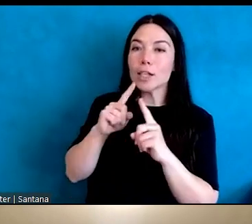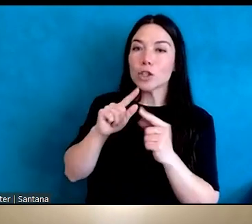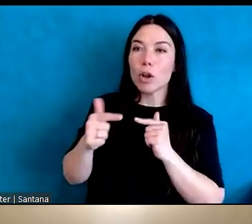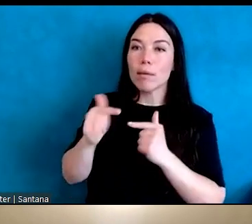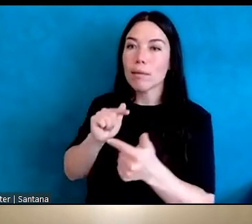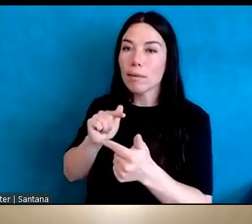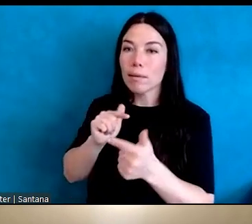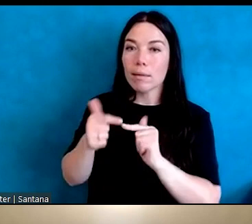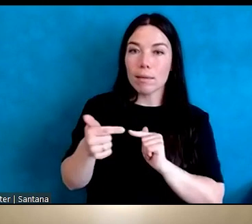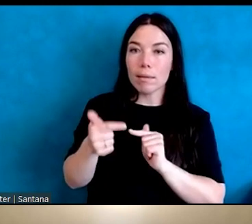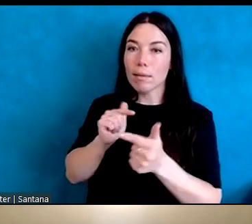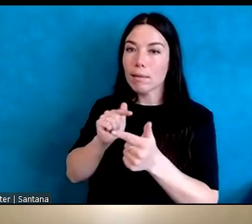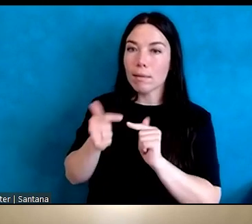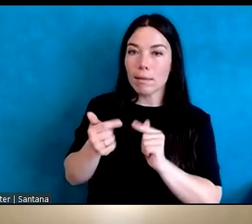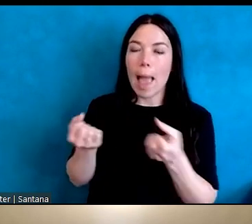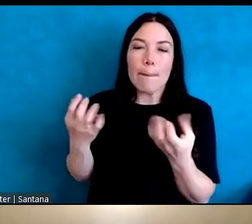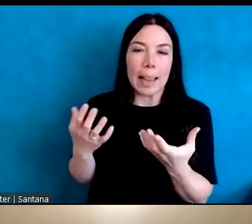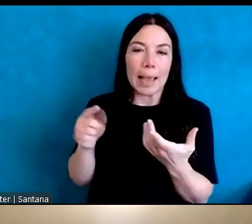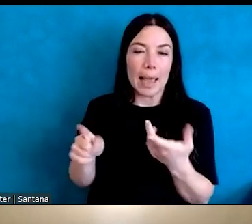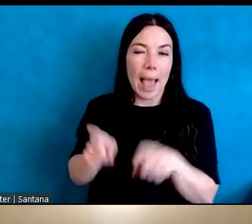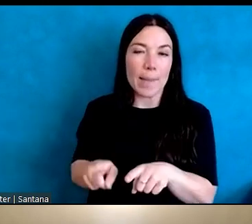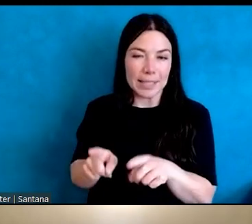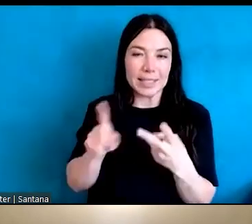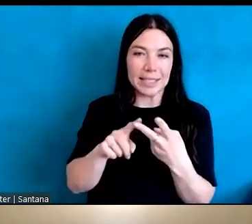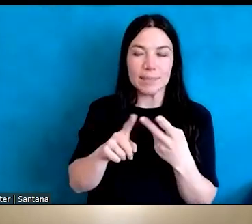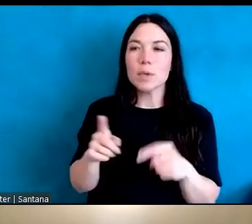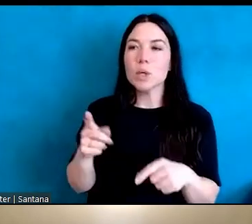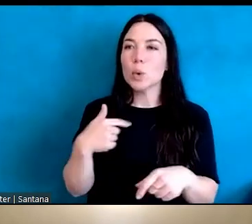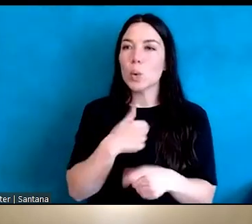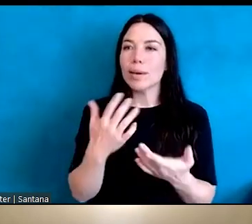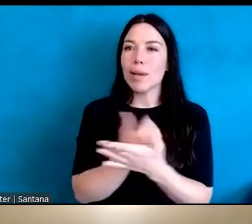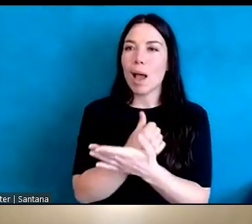We got LENA day-long recordings from the children from nine months to 24 months,